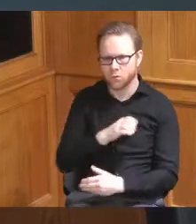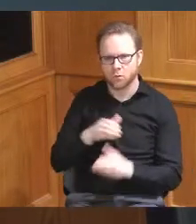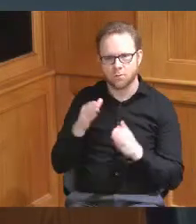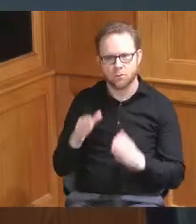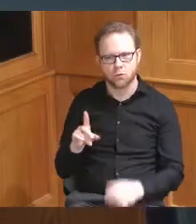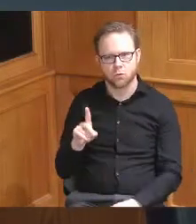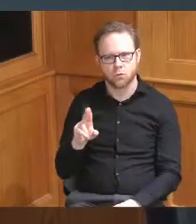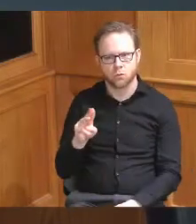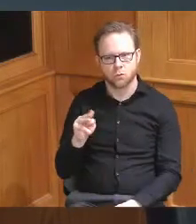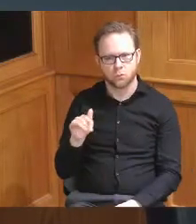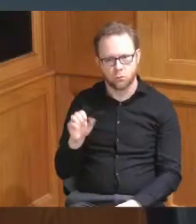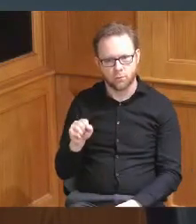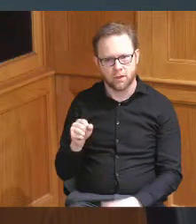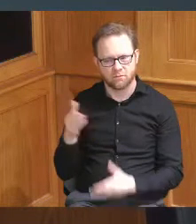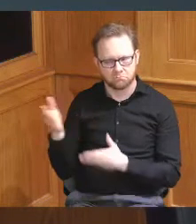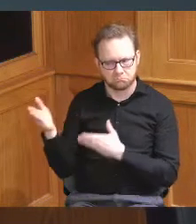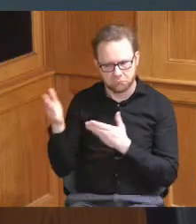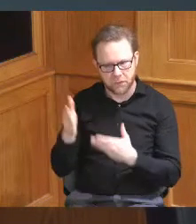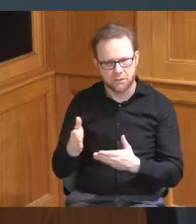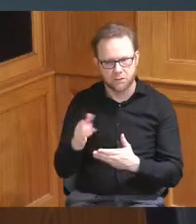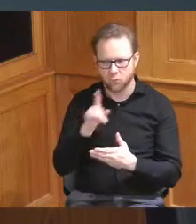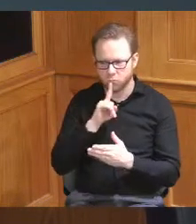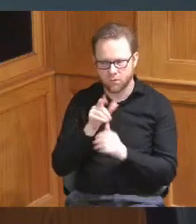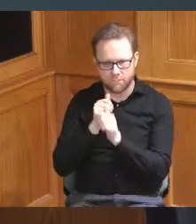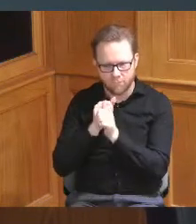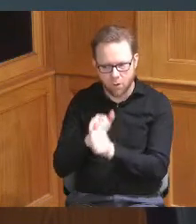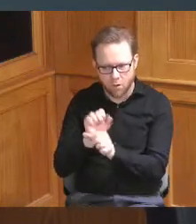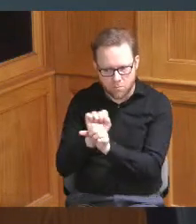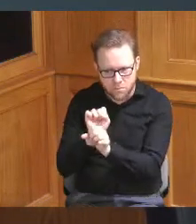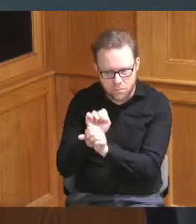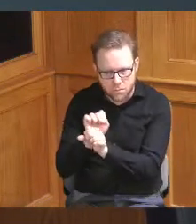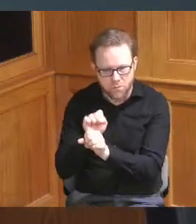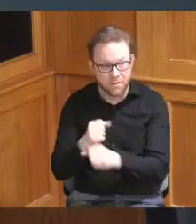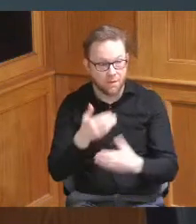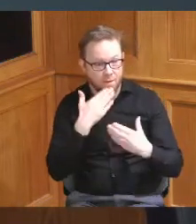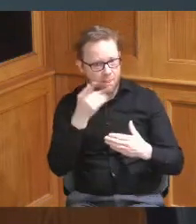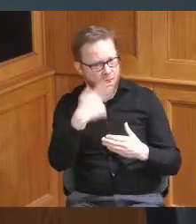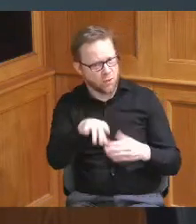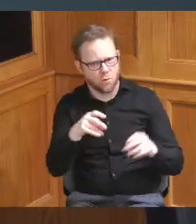bringing it forward and staying on it I want to thank you all for moving quickly and swiftly